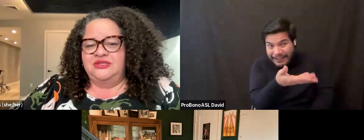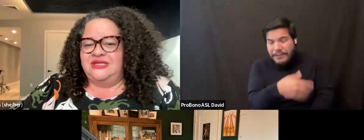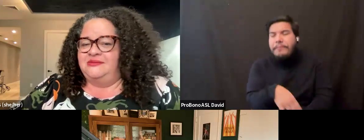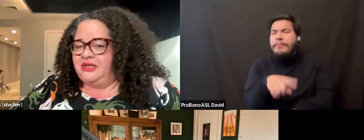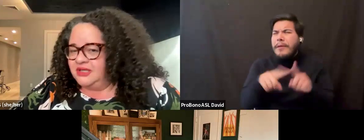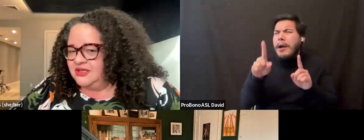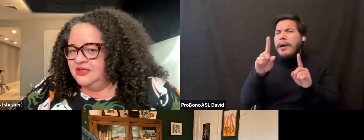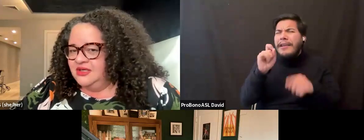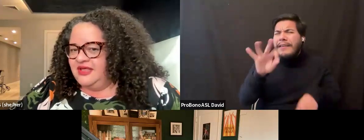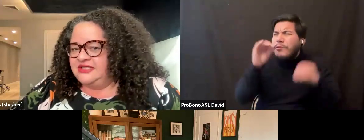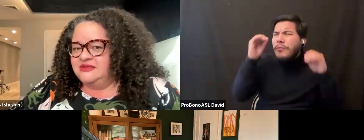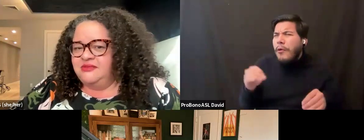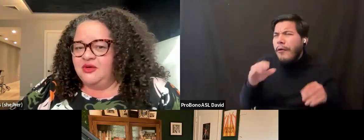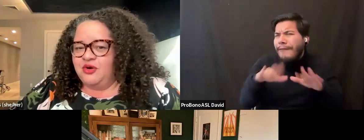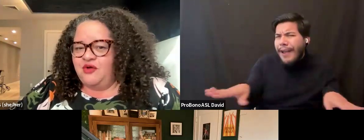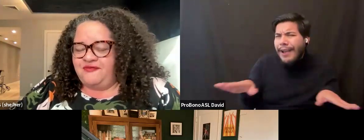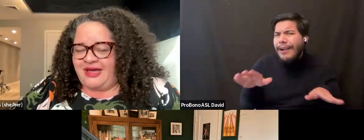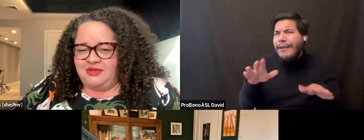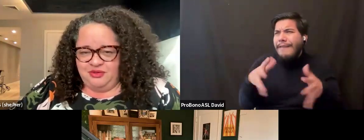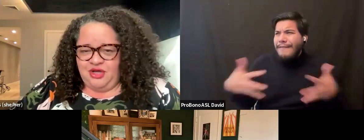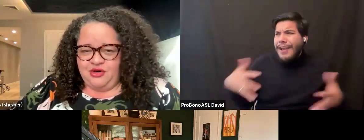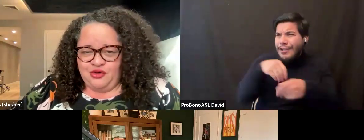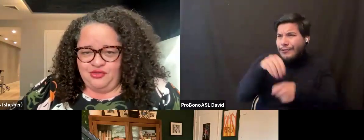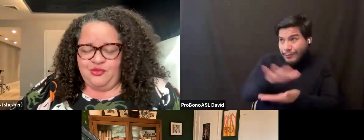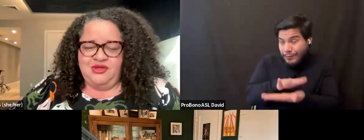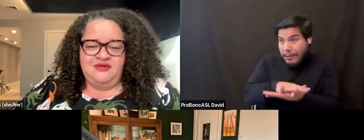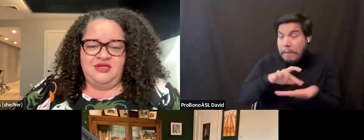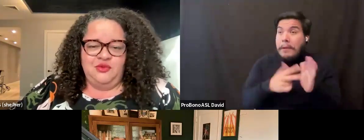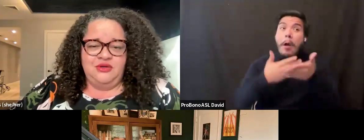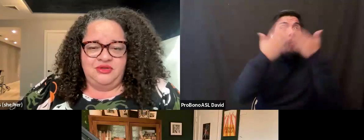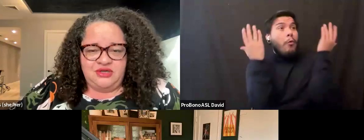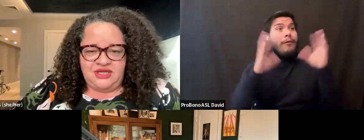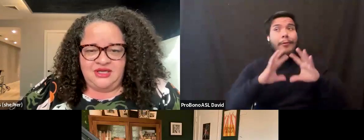what does that mean? That doesn't mean there were no fat people on earth or even in your community.